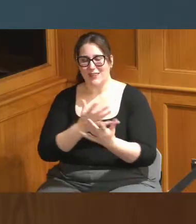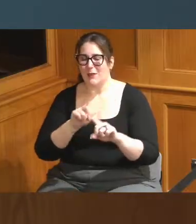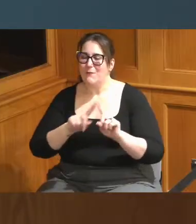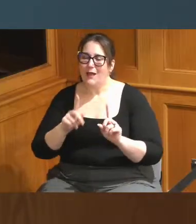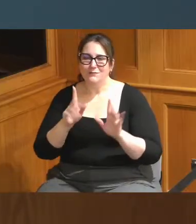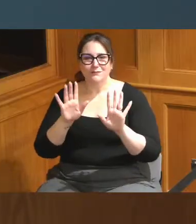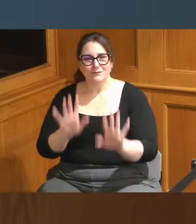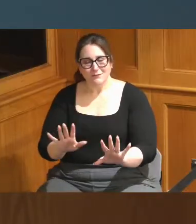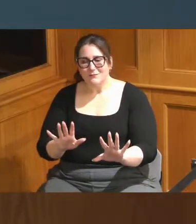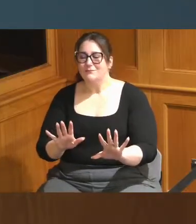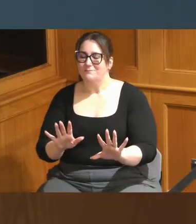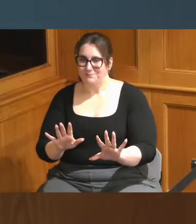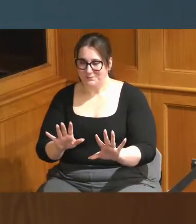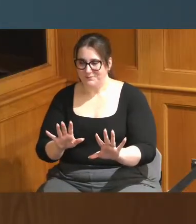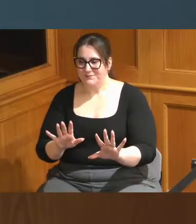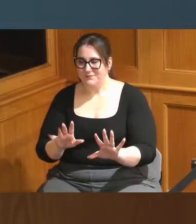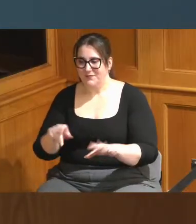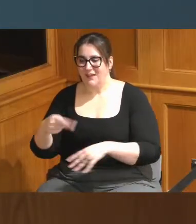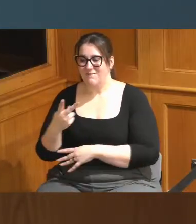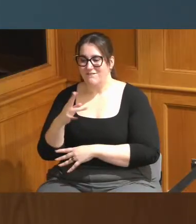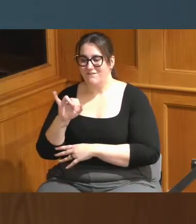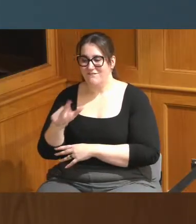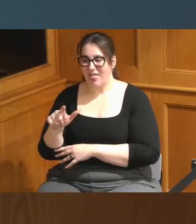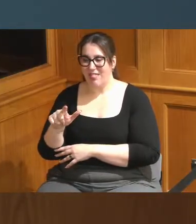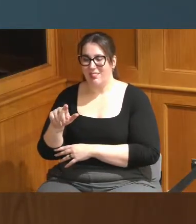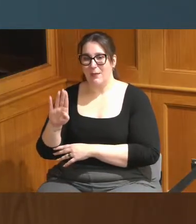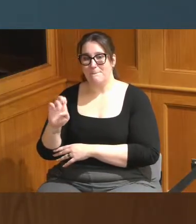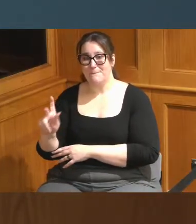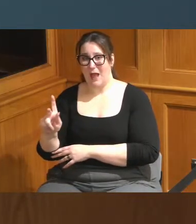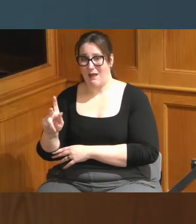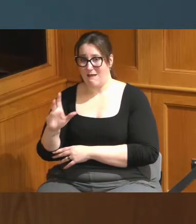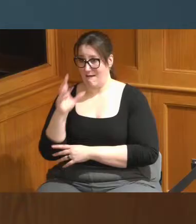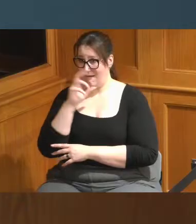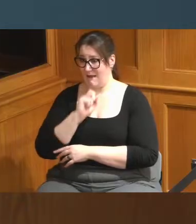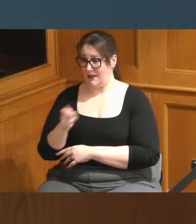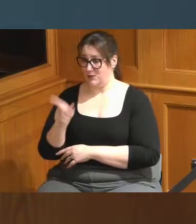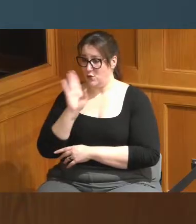so Phil Beck is here and I guess you are going to lead the conversation and bring